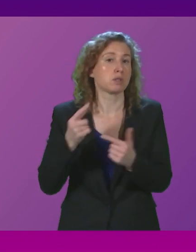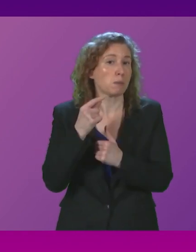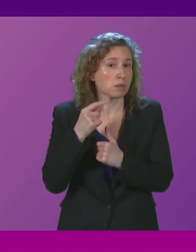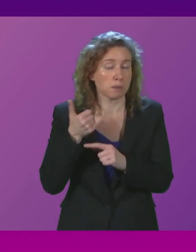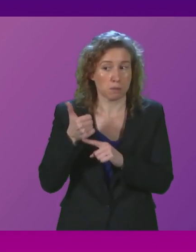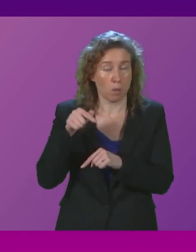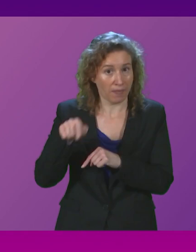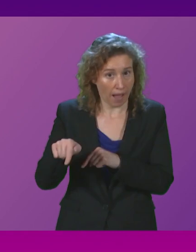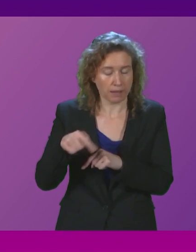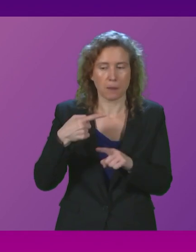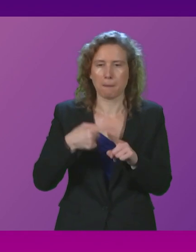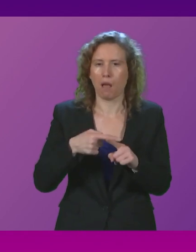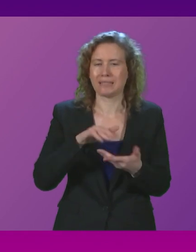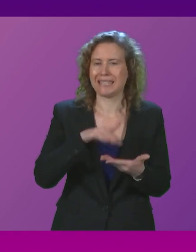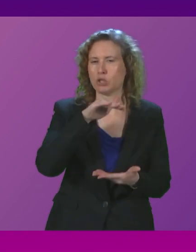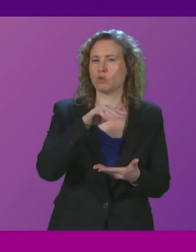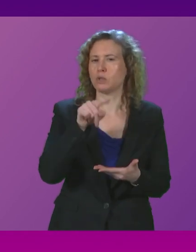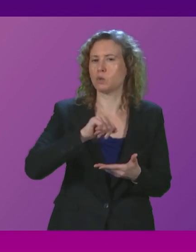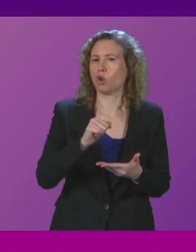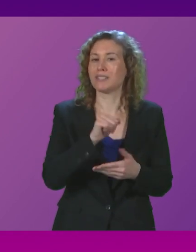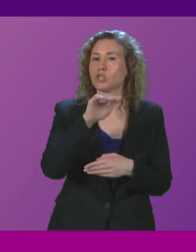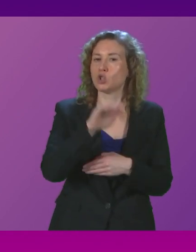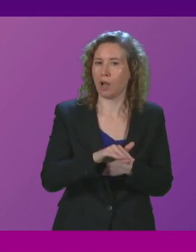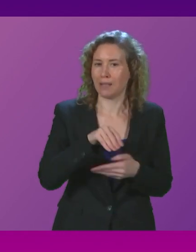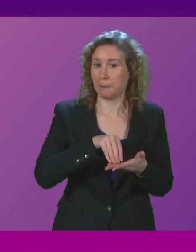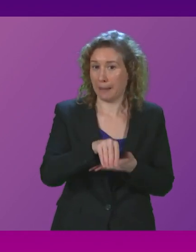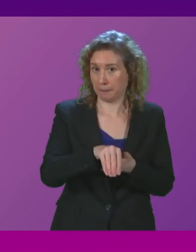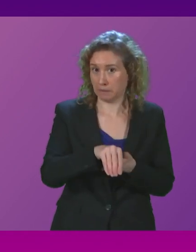to the Scottish child payment, for example.